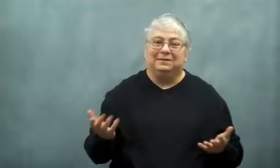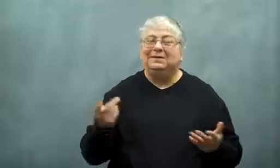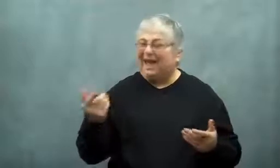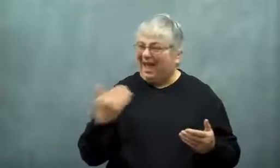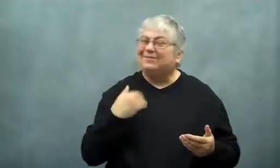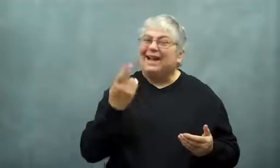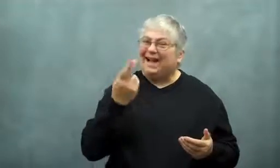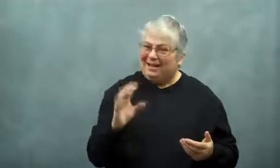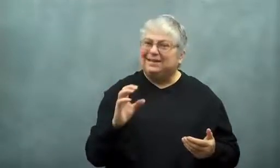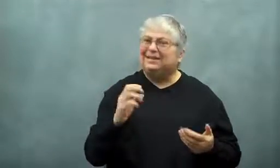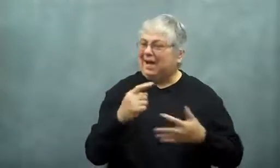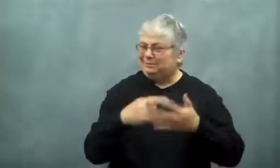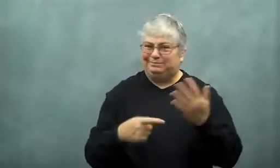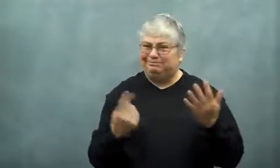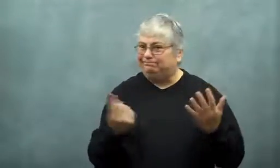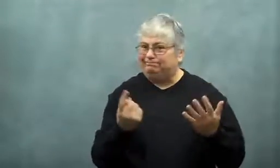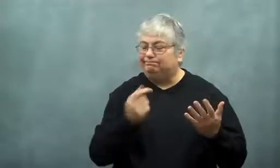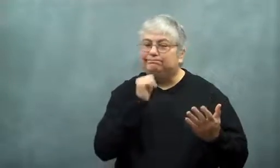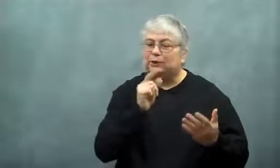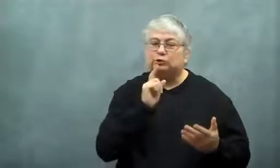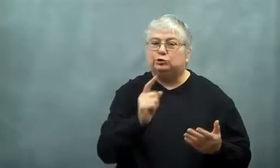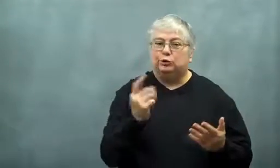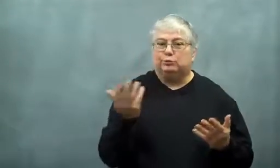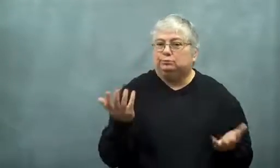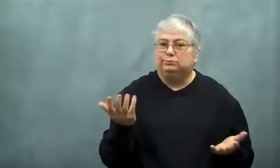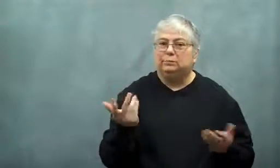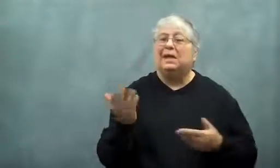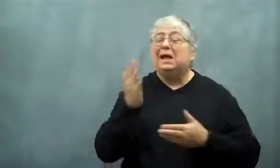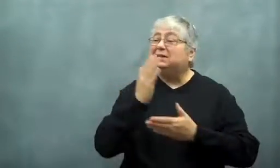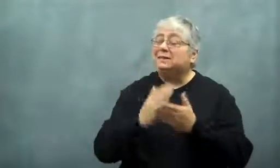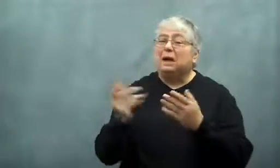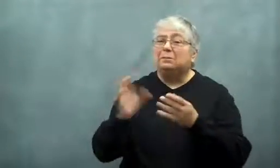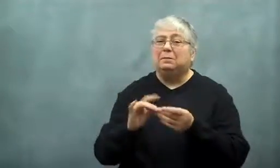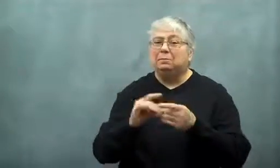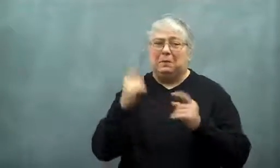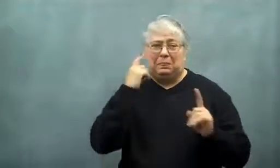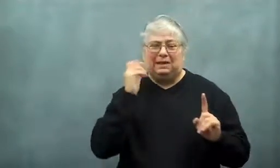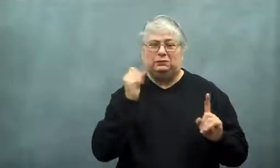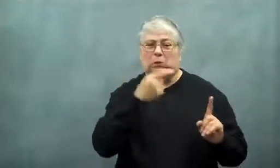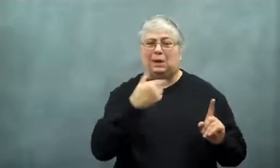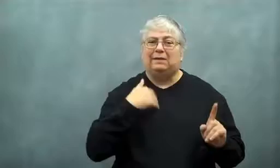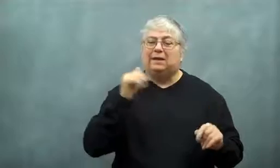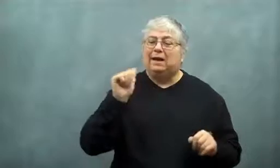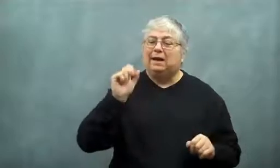He had some kind of handicap, what it is hasn't been made clear.